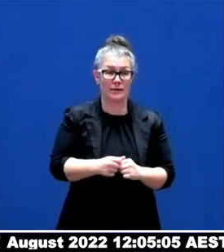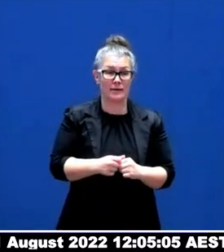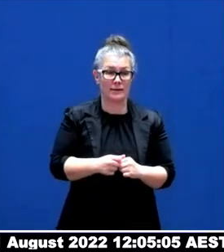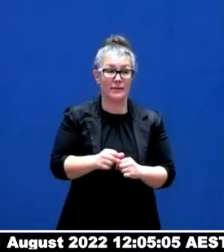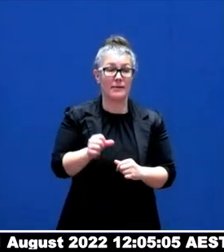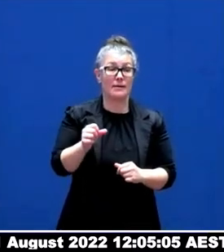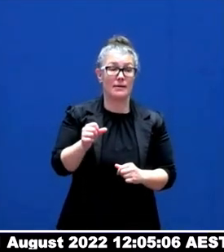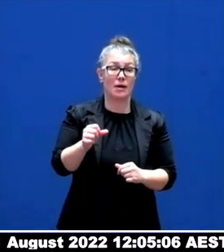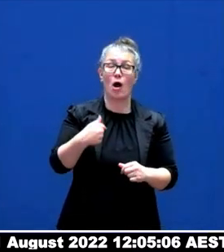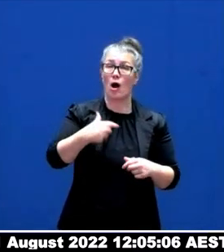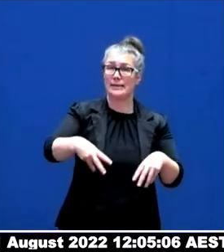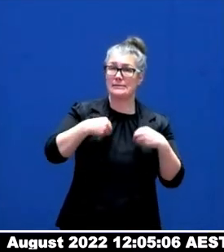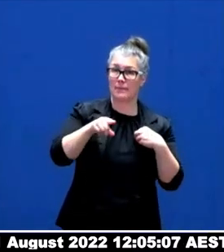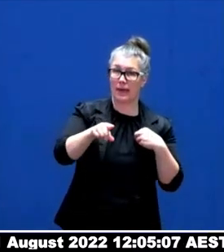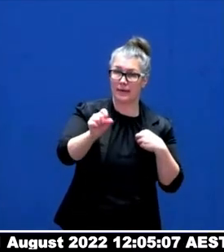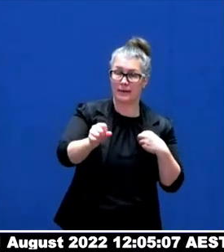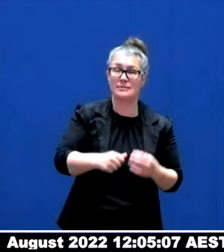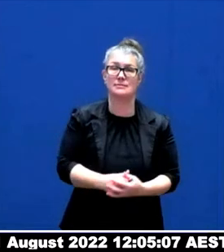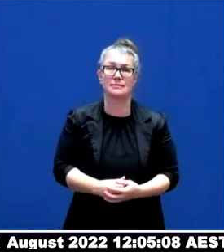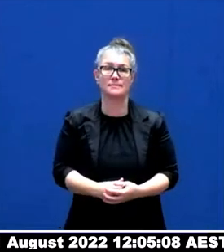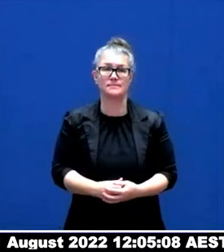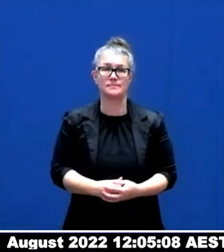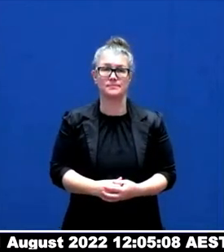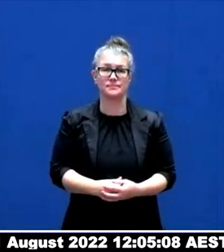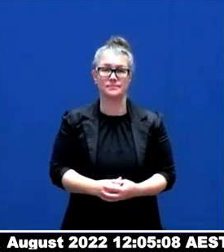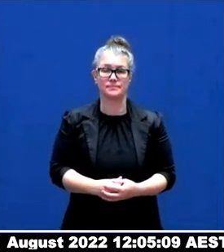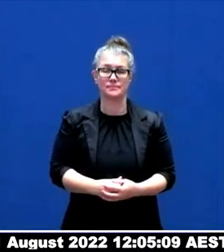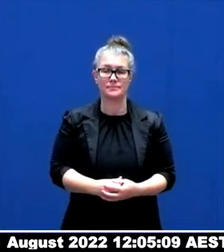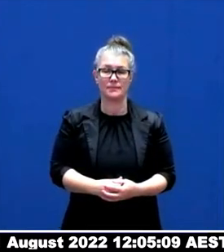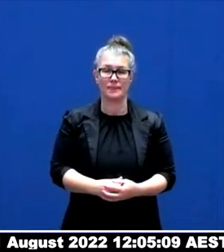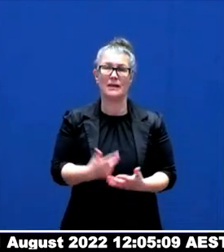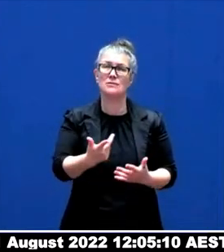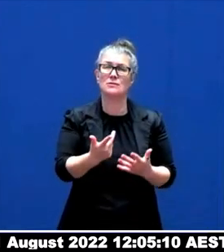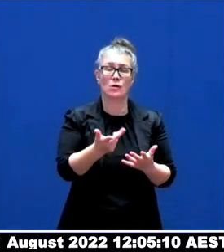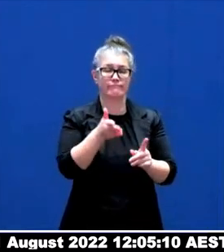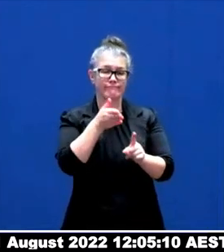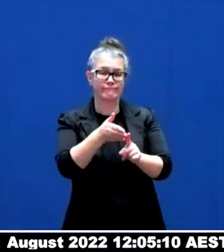And in terms of the minor modifications - and we just look at the